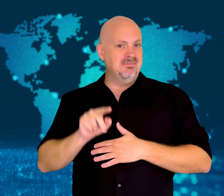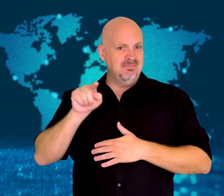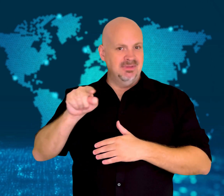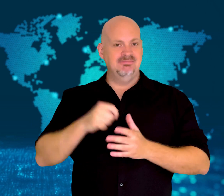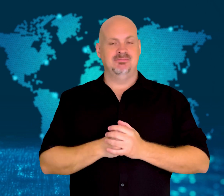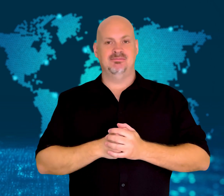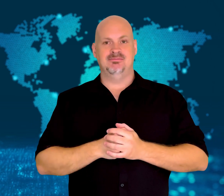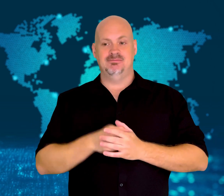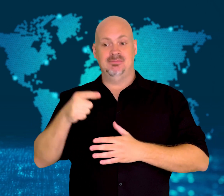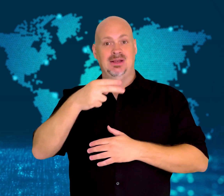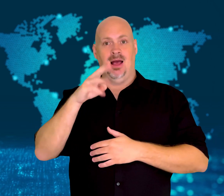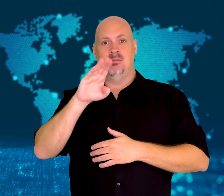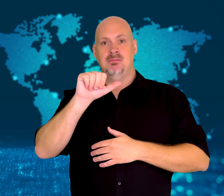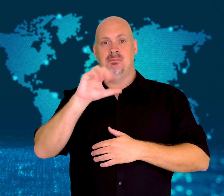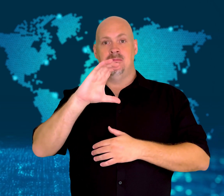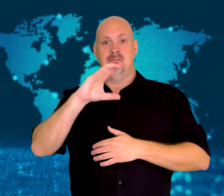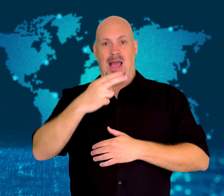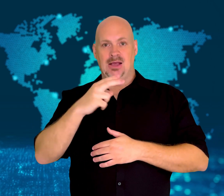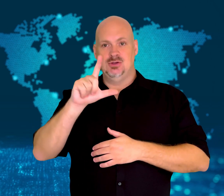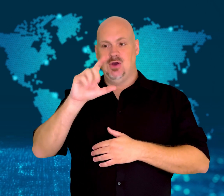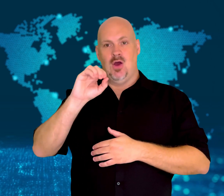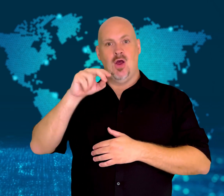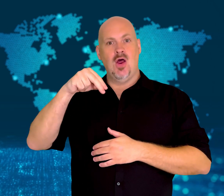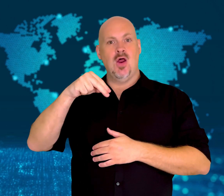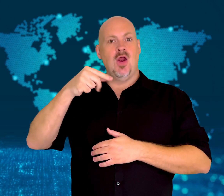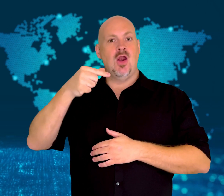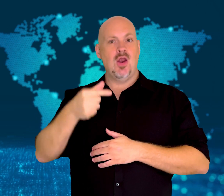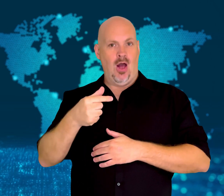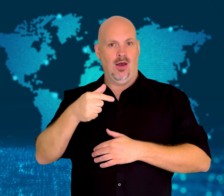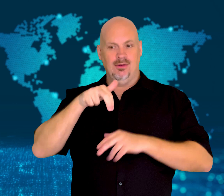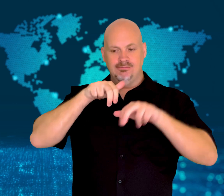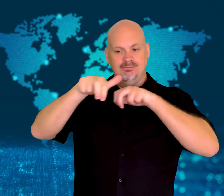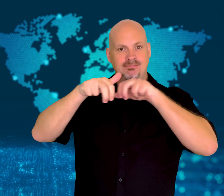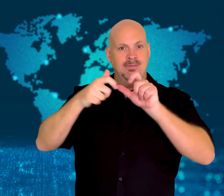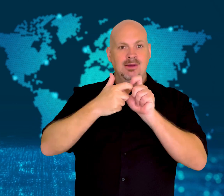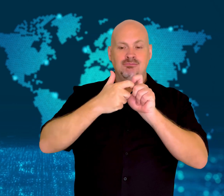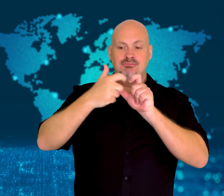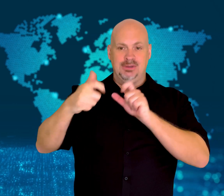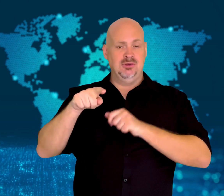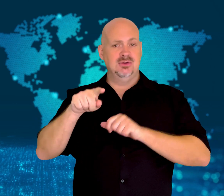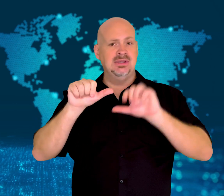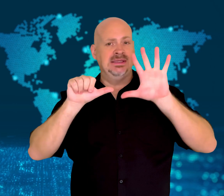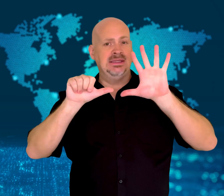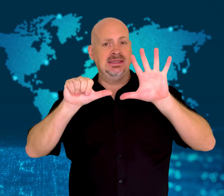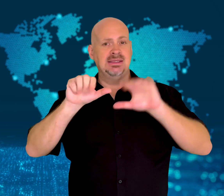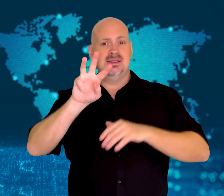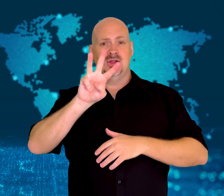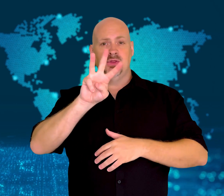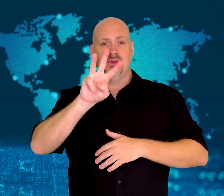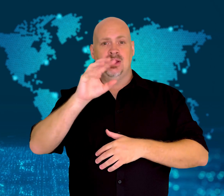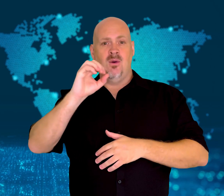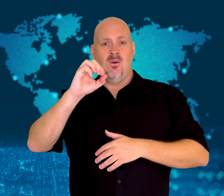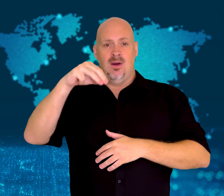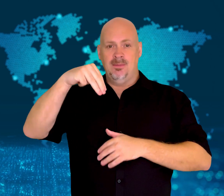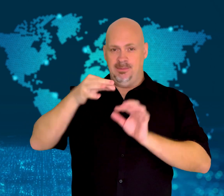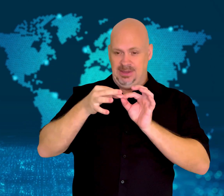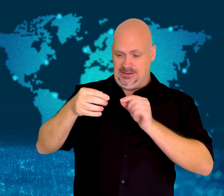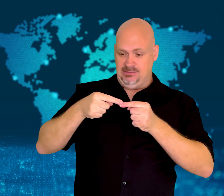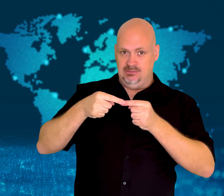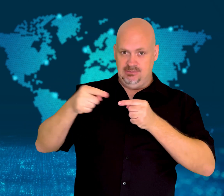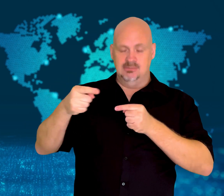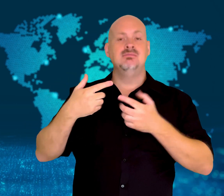and has been declared the longest glass-bottomed bridge by